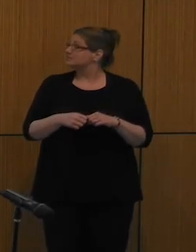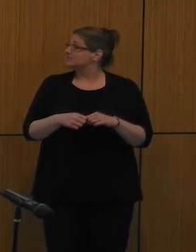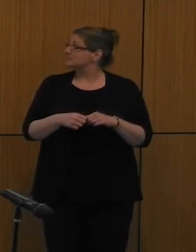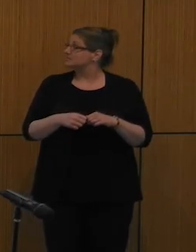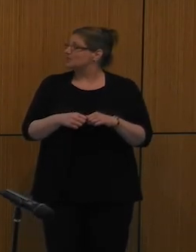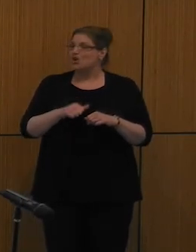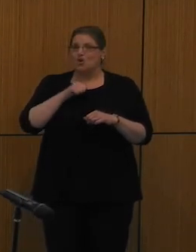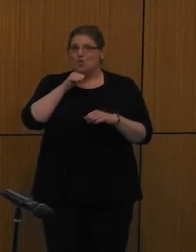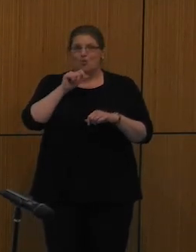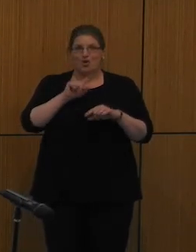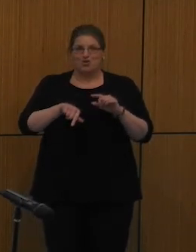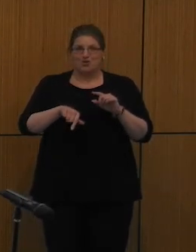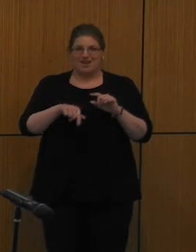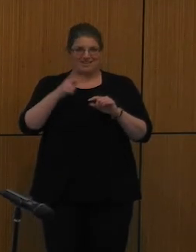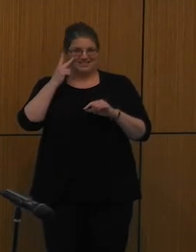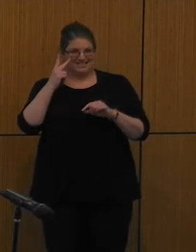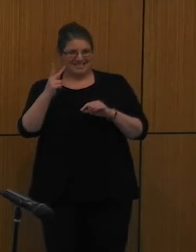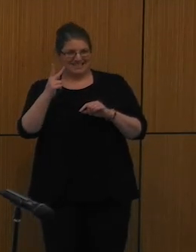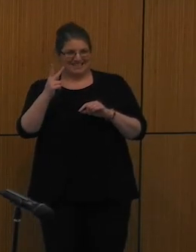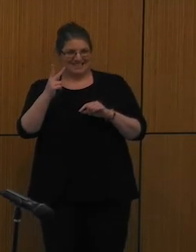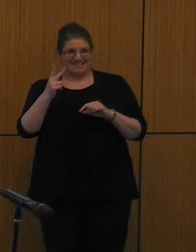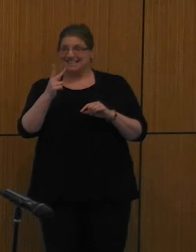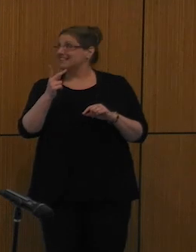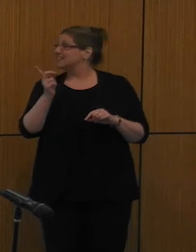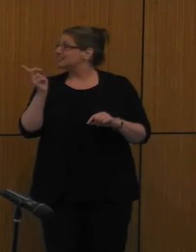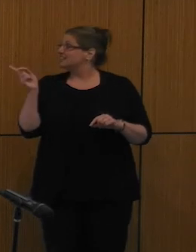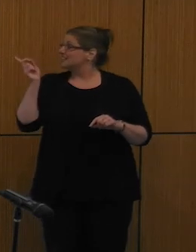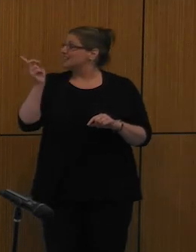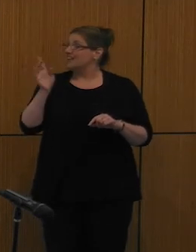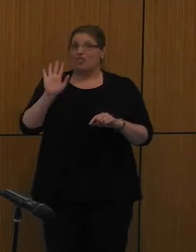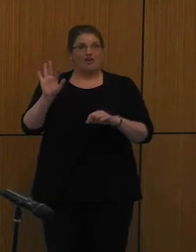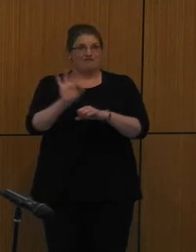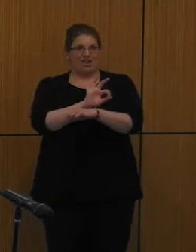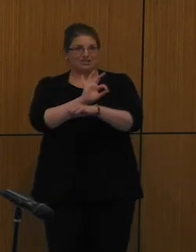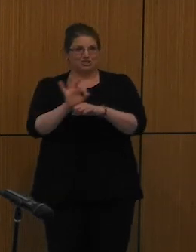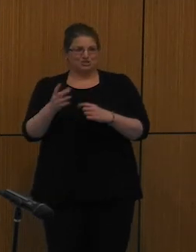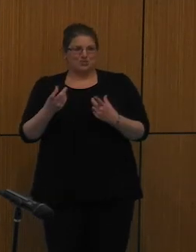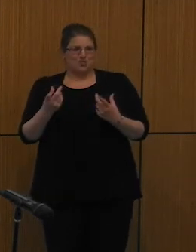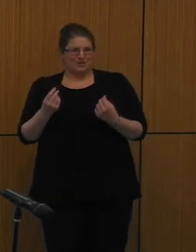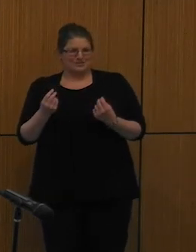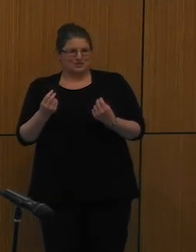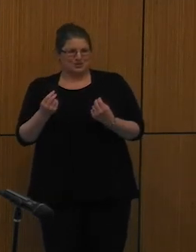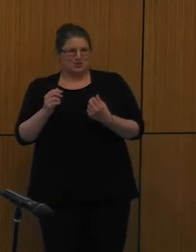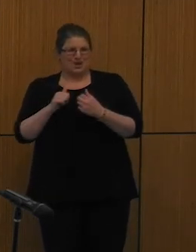in this cartoon is what is the jobs that the vagus nerve carries out, or its connections that it has in the head?